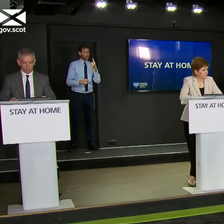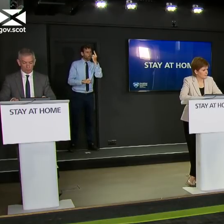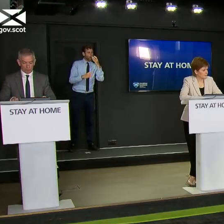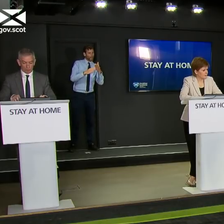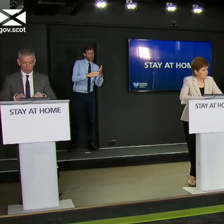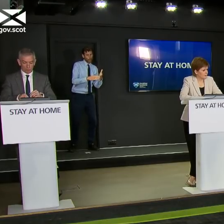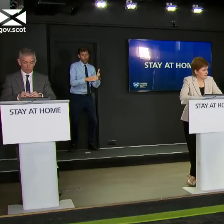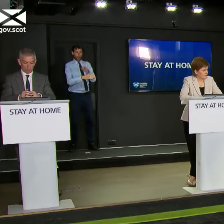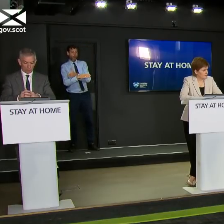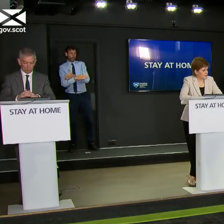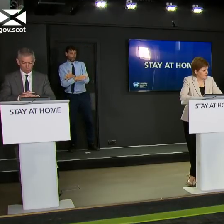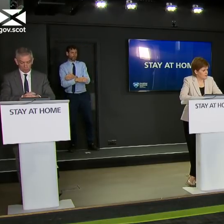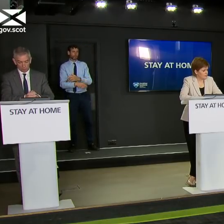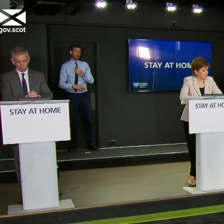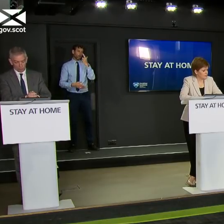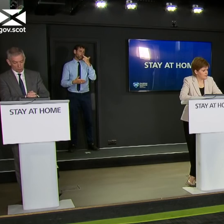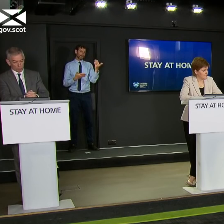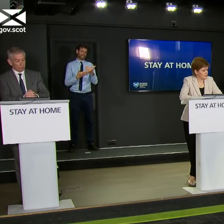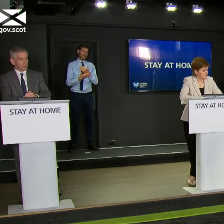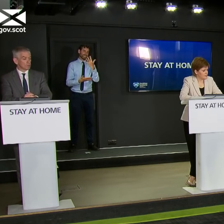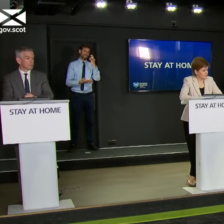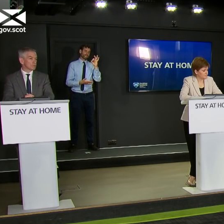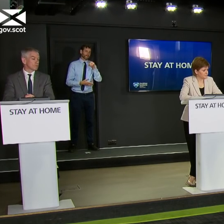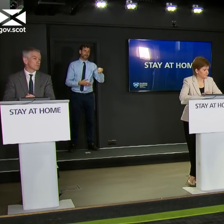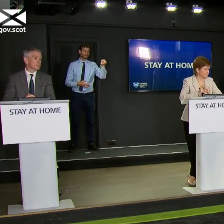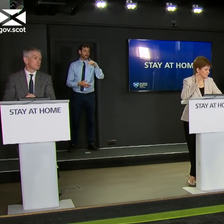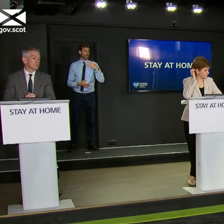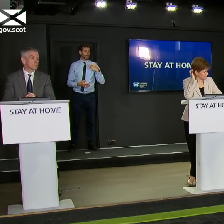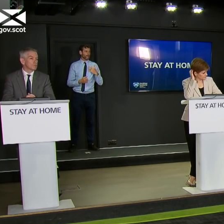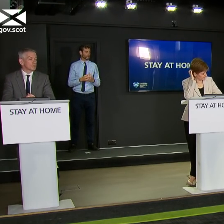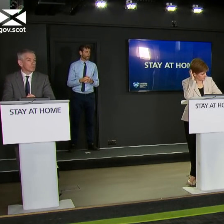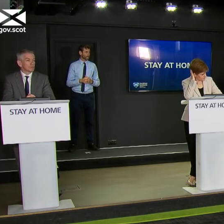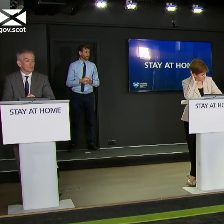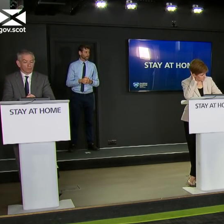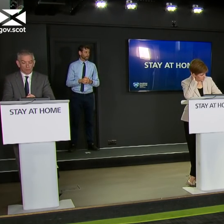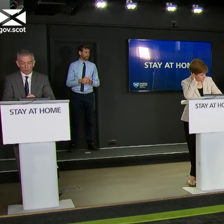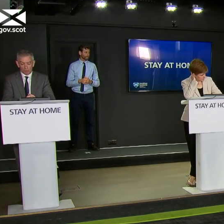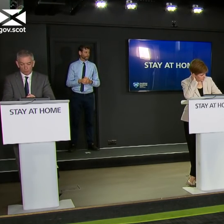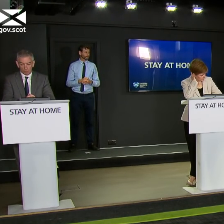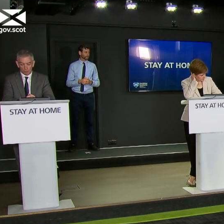from the experience of being part of that decision that changes the way you look at